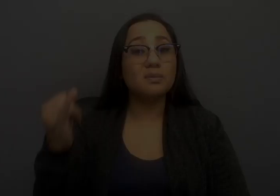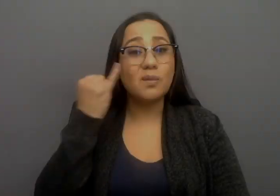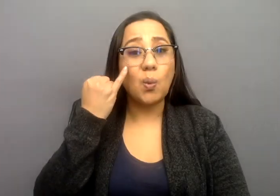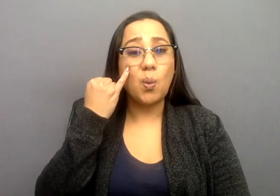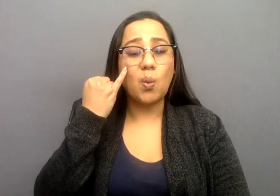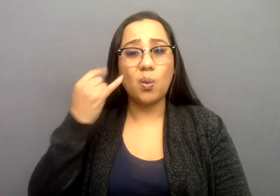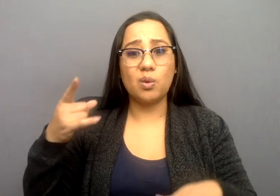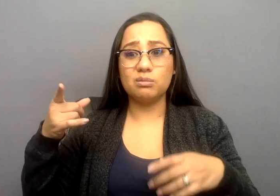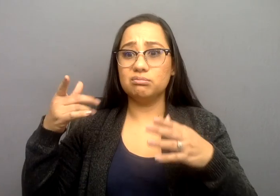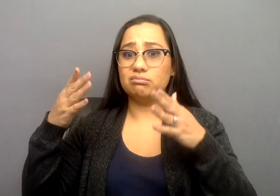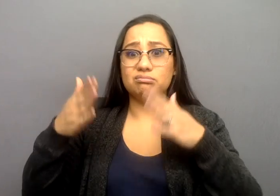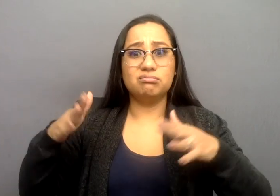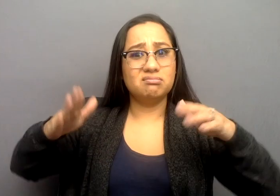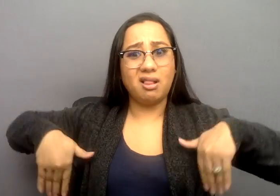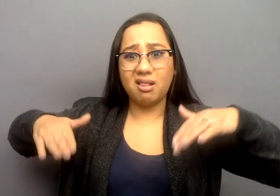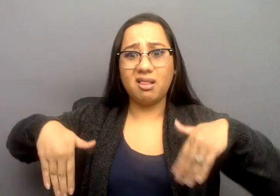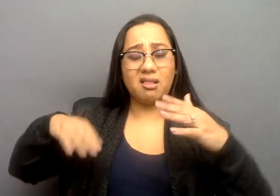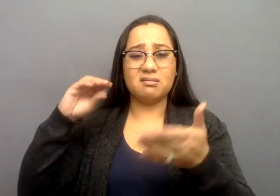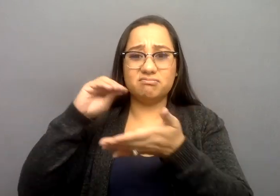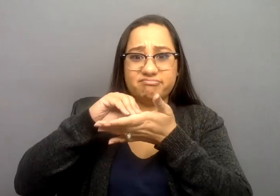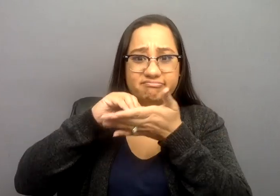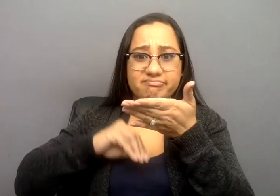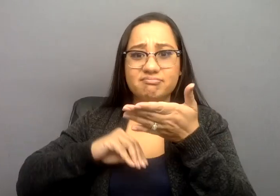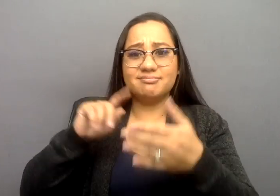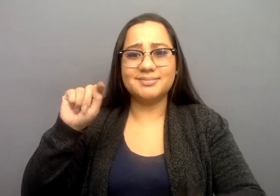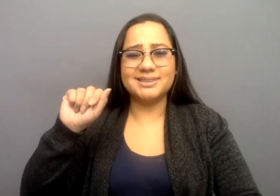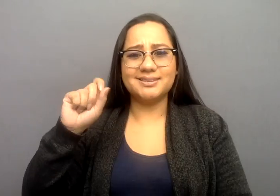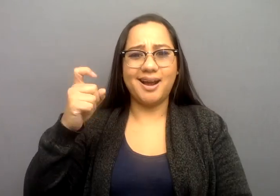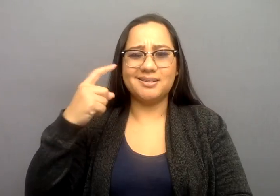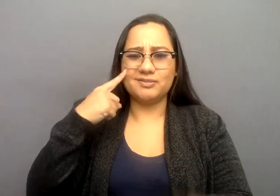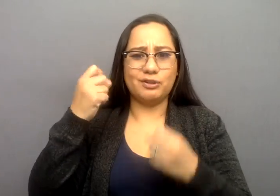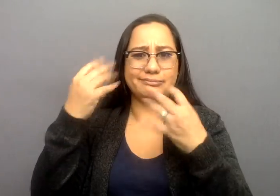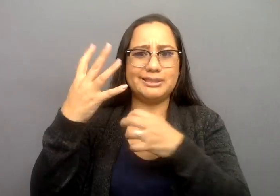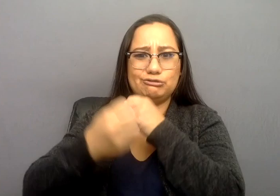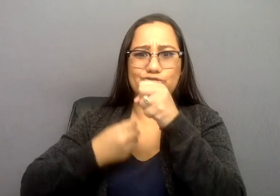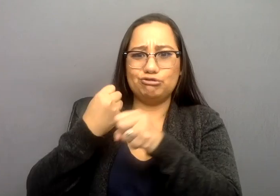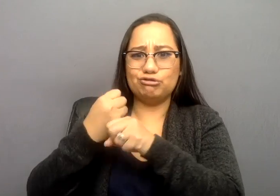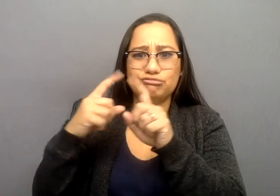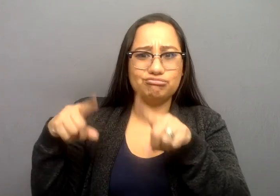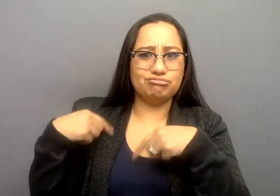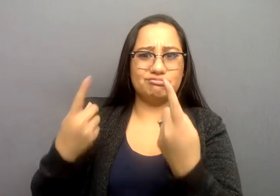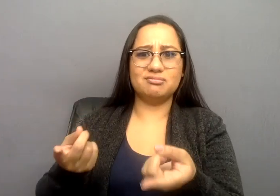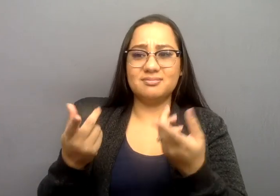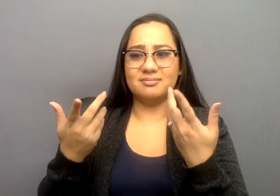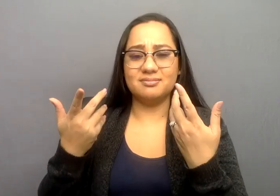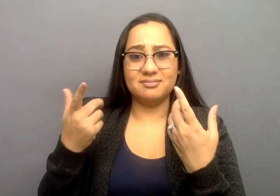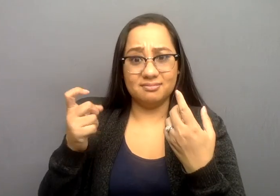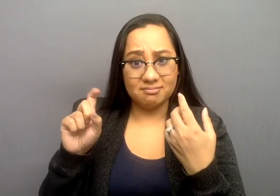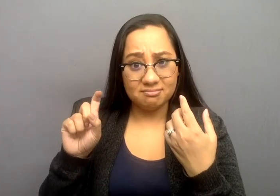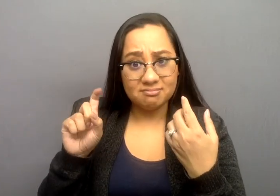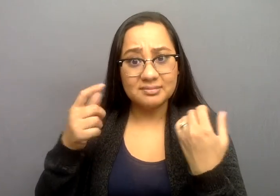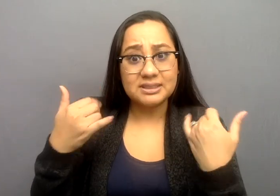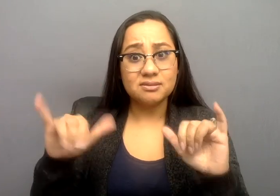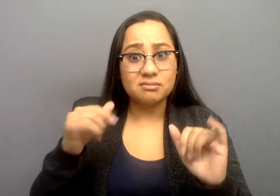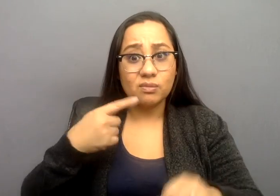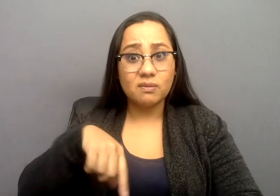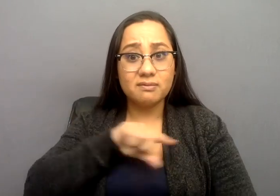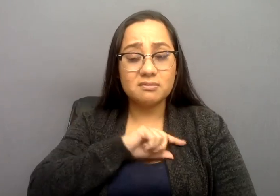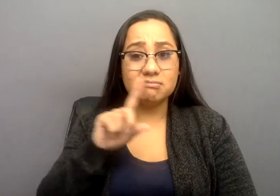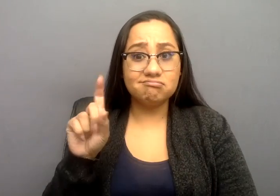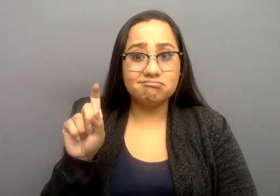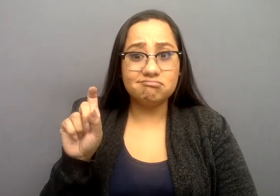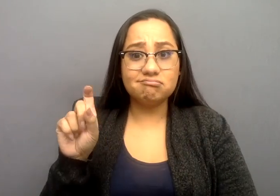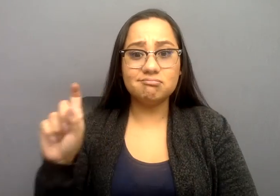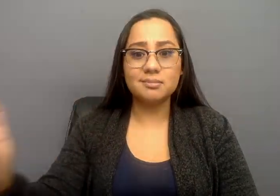What if someone hasn’t filed taxes in years, are they still eligible?